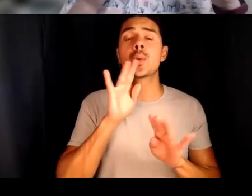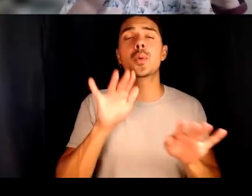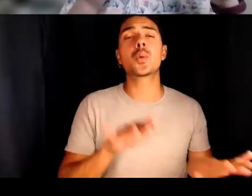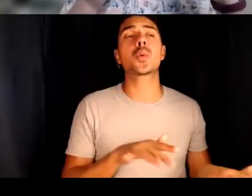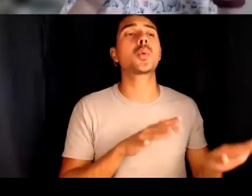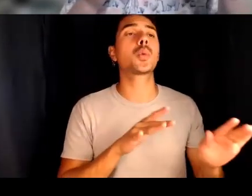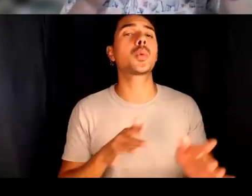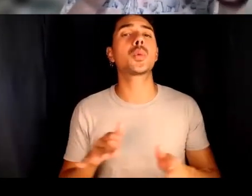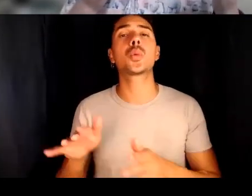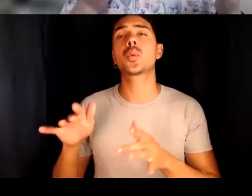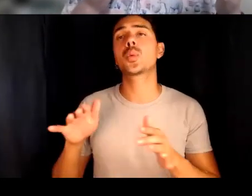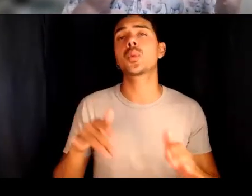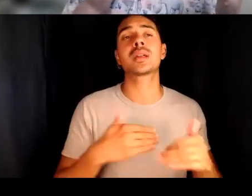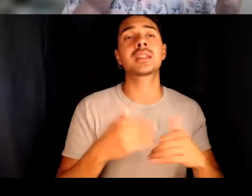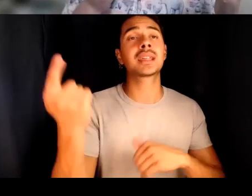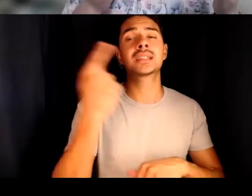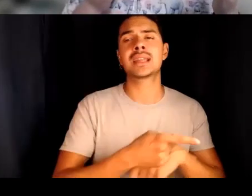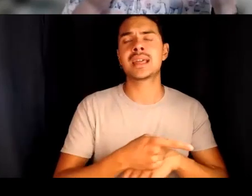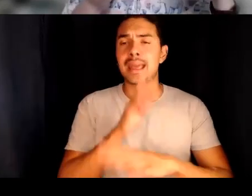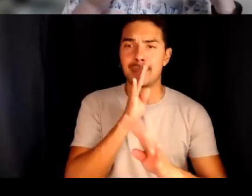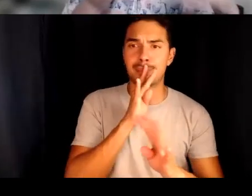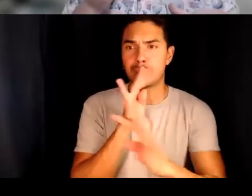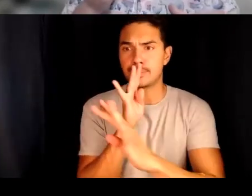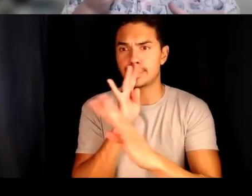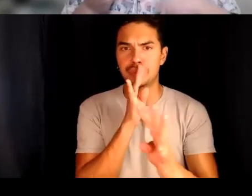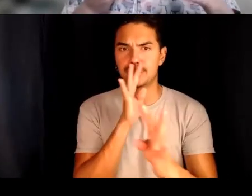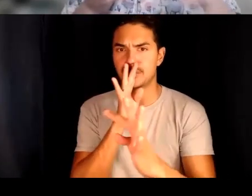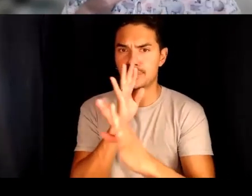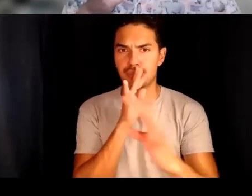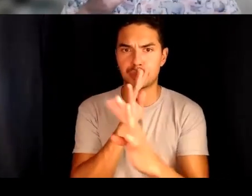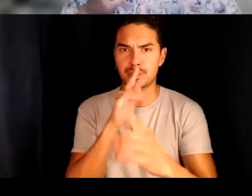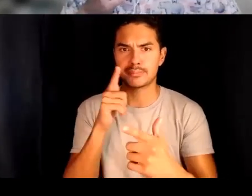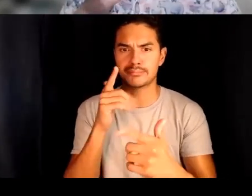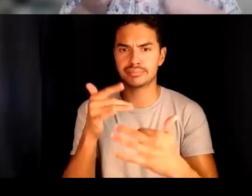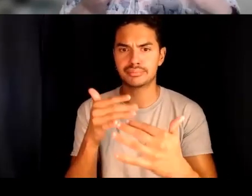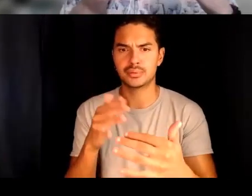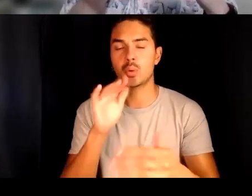and their pace is really, really slow